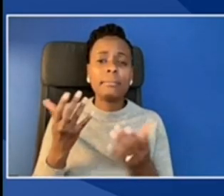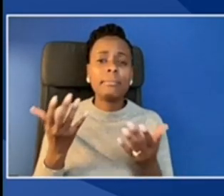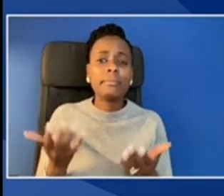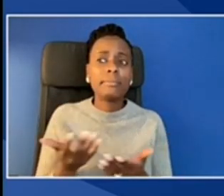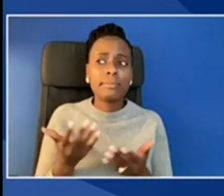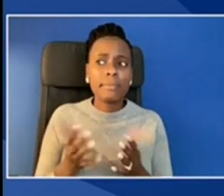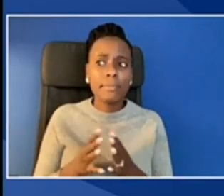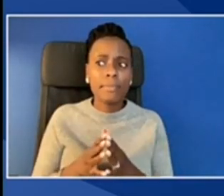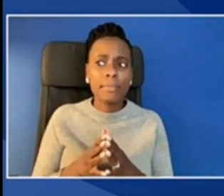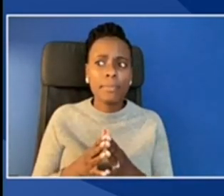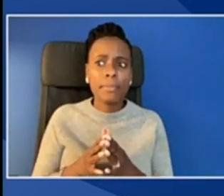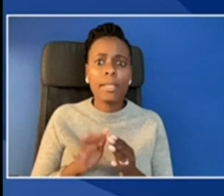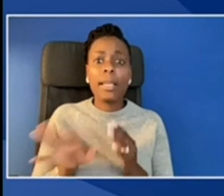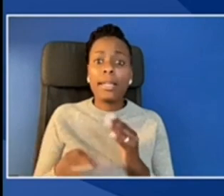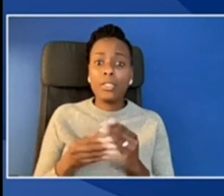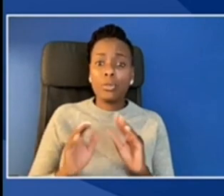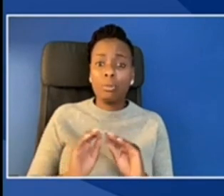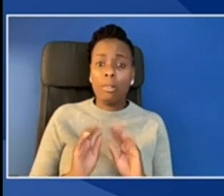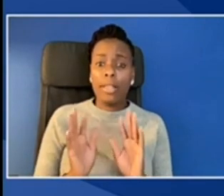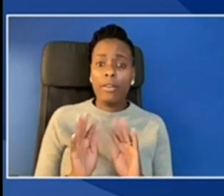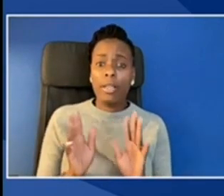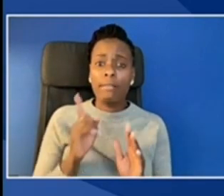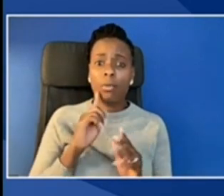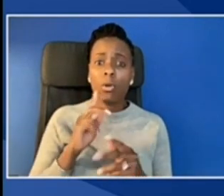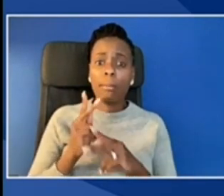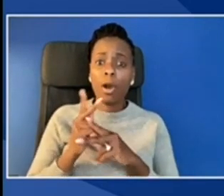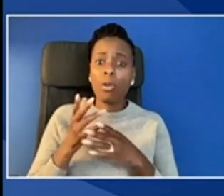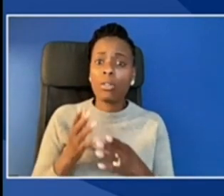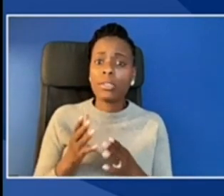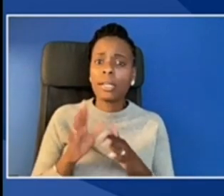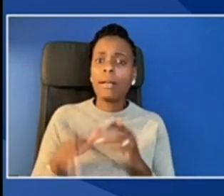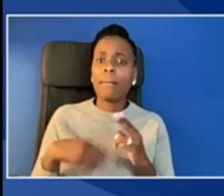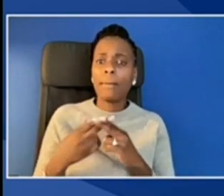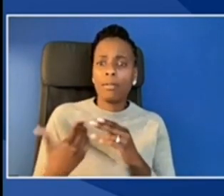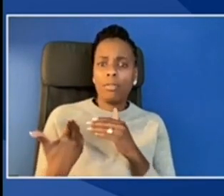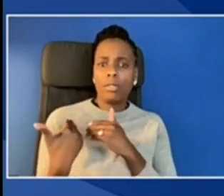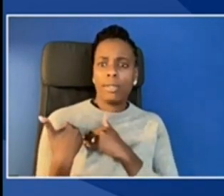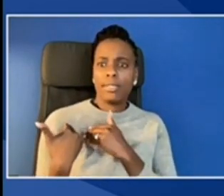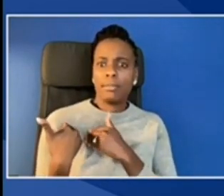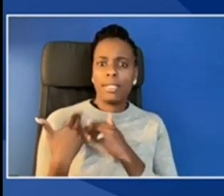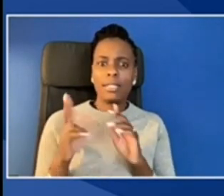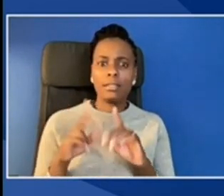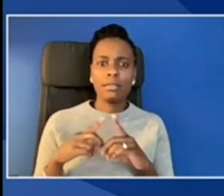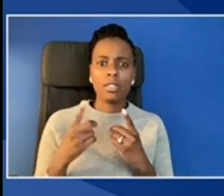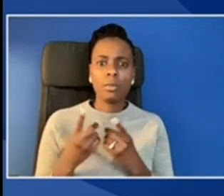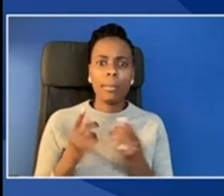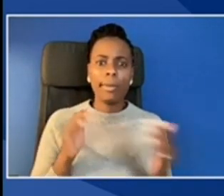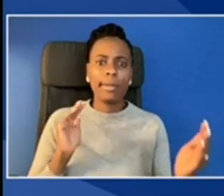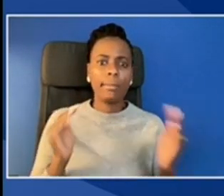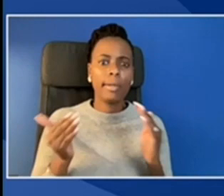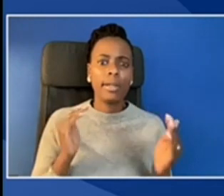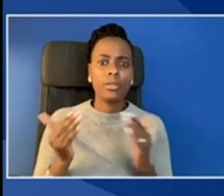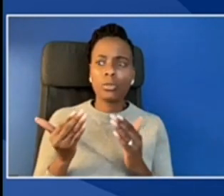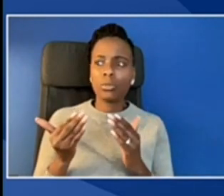additional clarity for borrowers around the responsibilities of the Department versus the responsibilities of servicers.